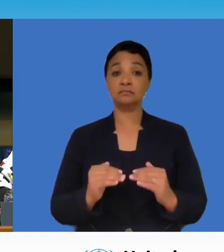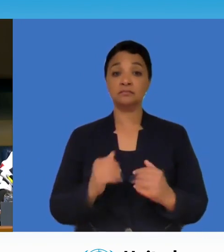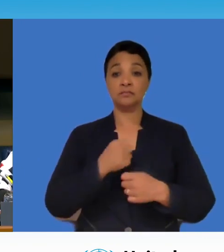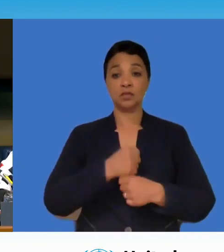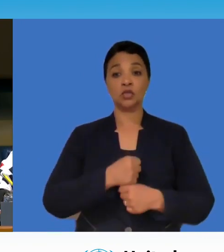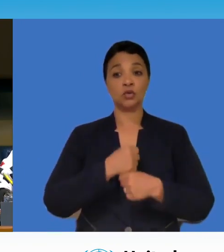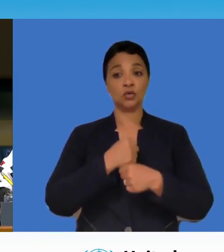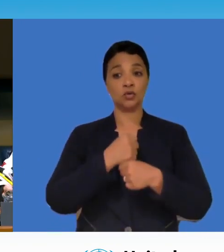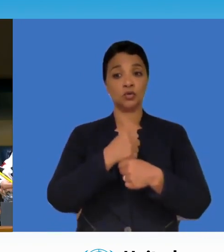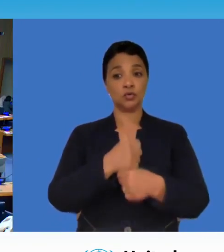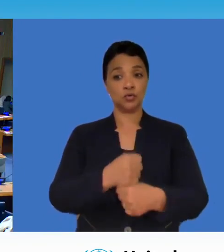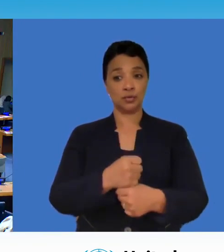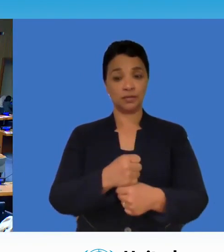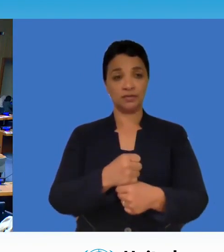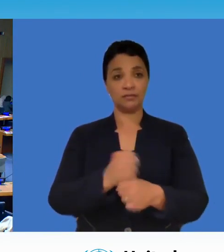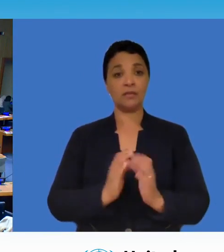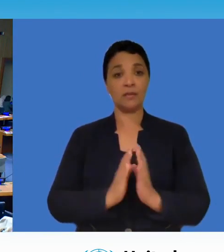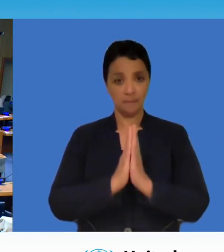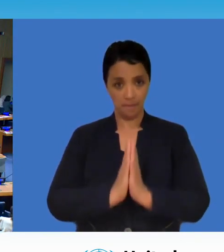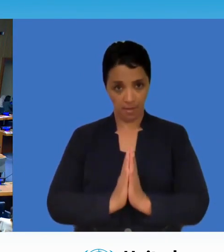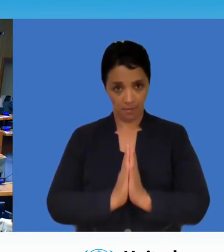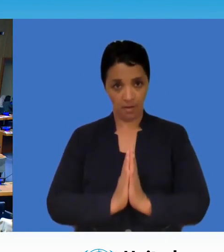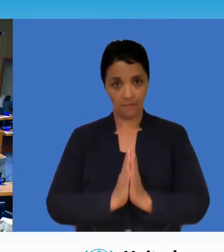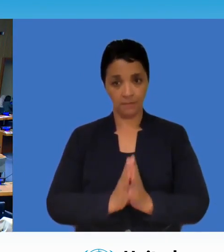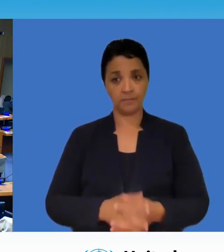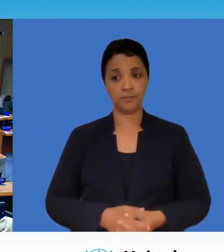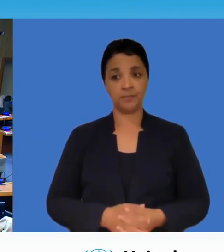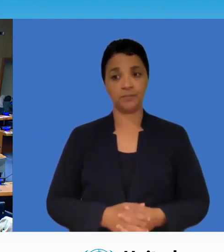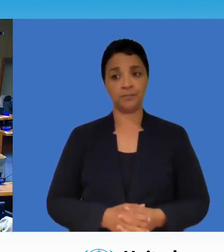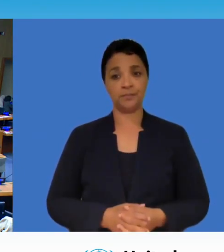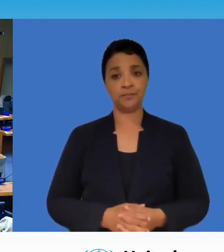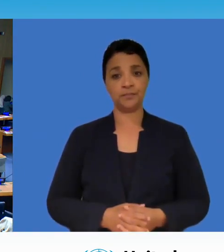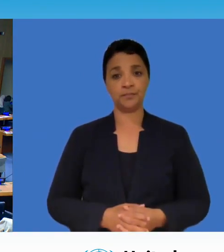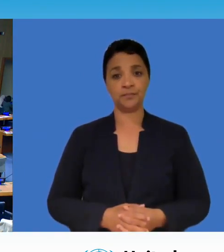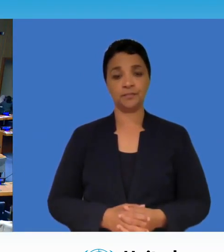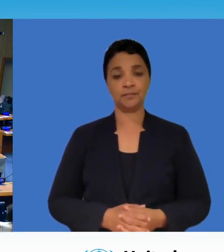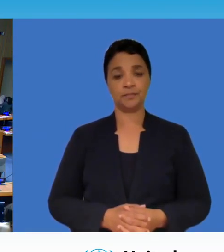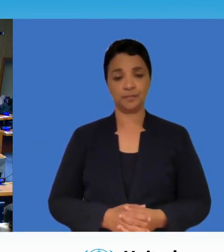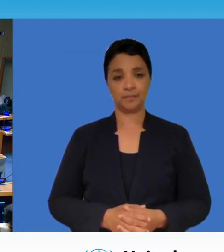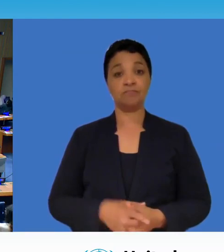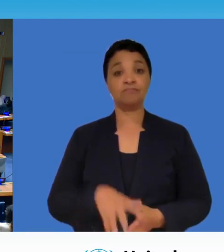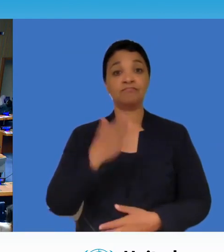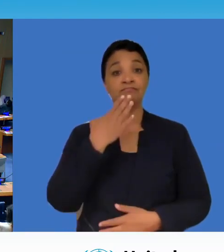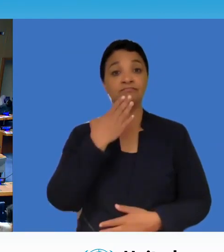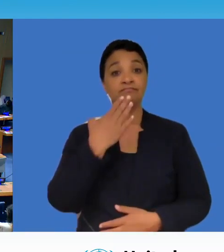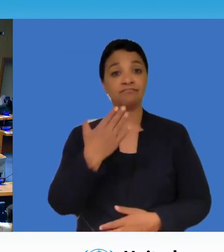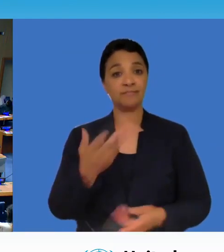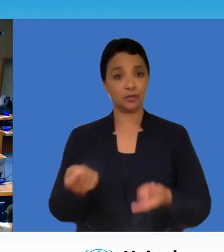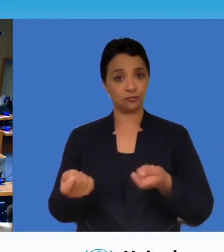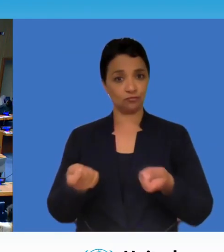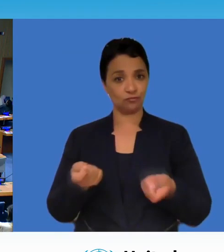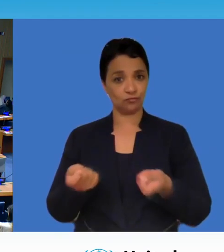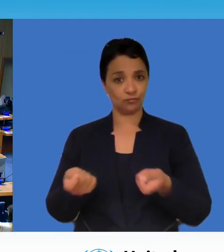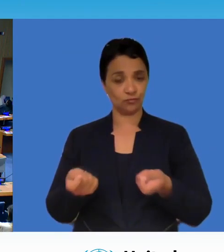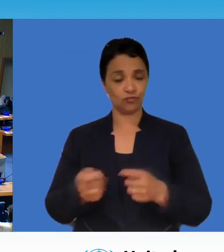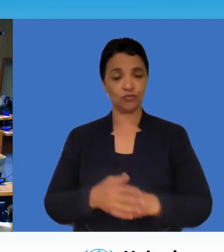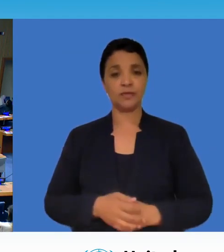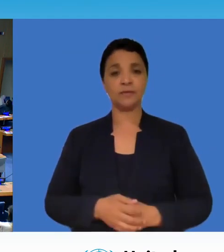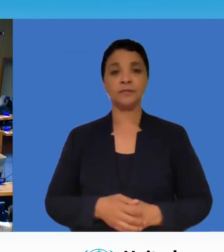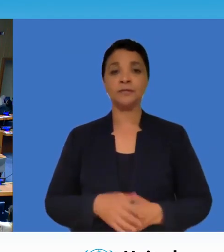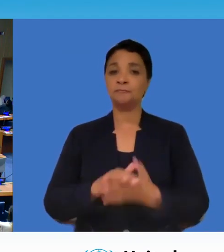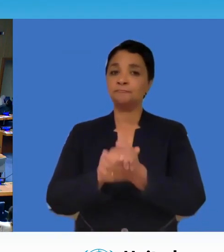Myanmar thank you chair Mr chair I wish to congratulate you and the members of the bureau